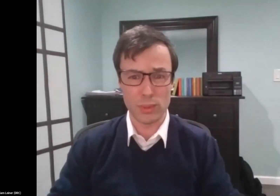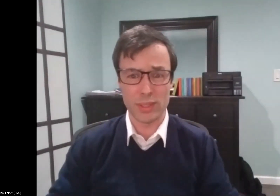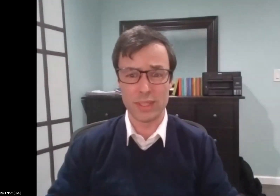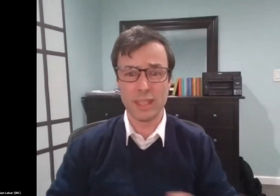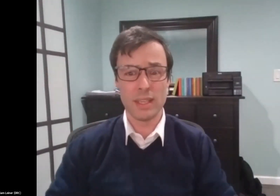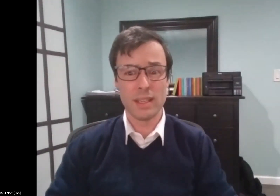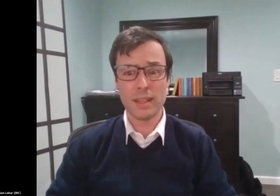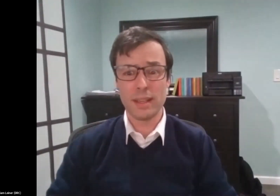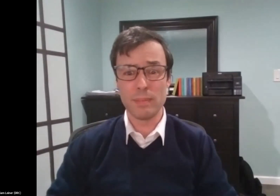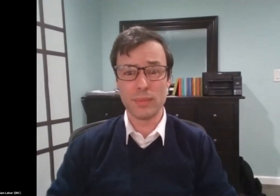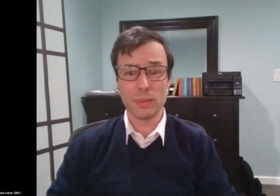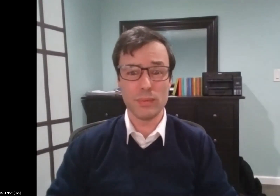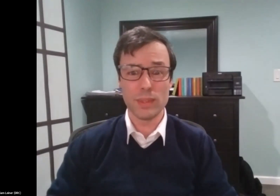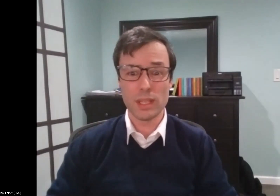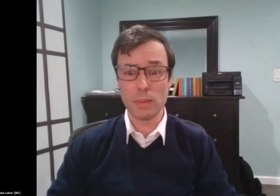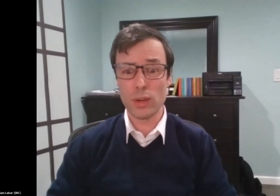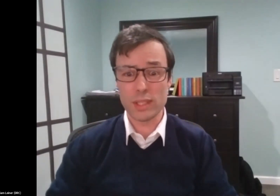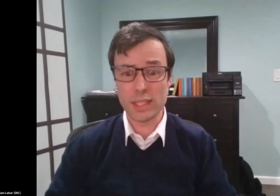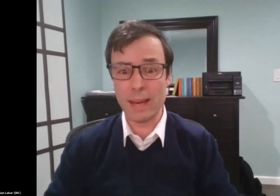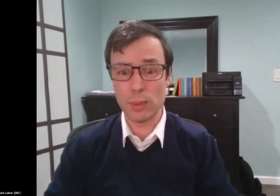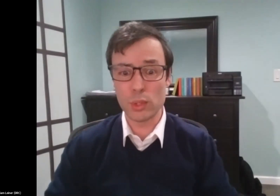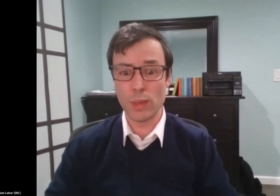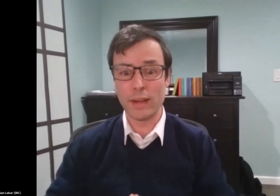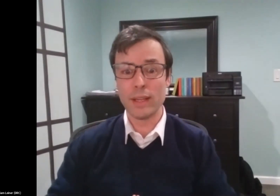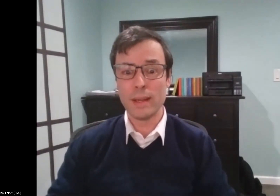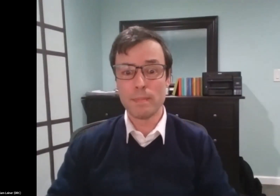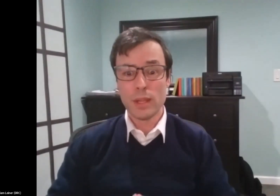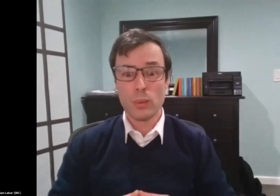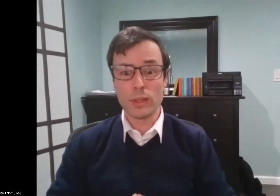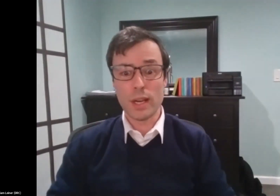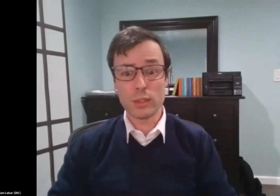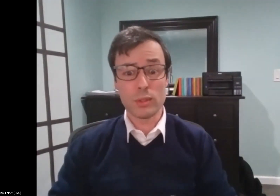access their medical treatment or they would suffer from a